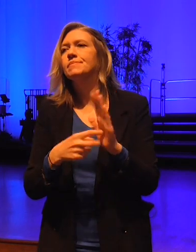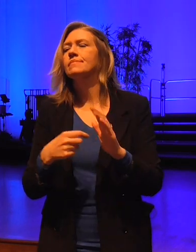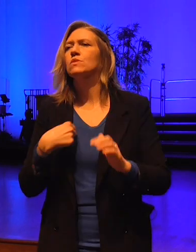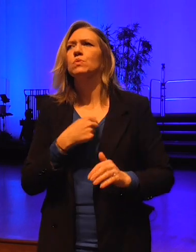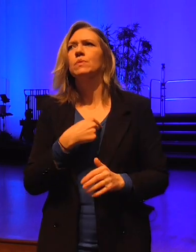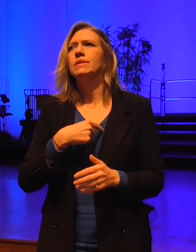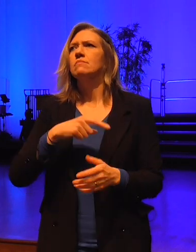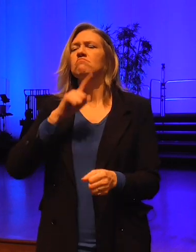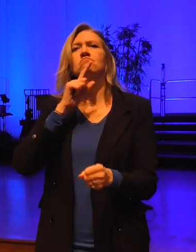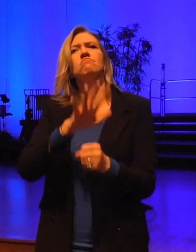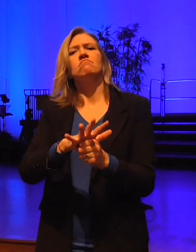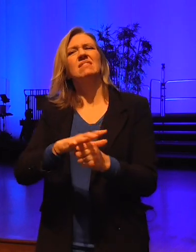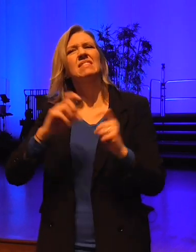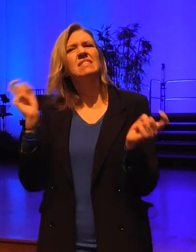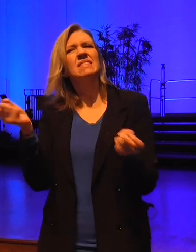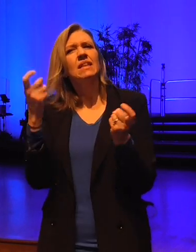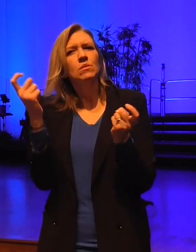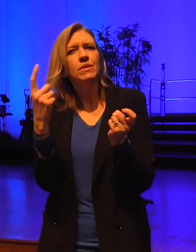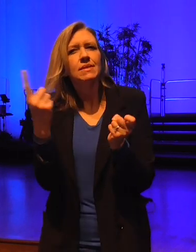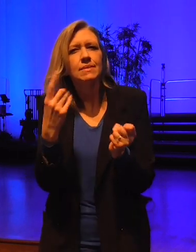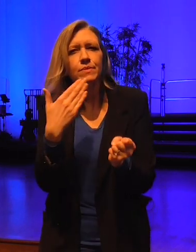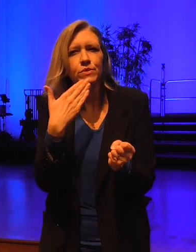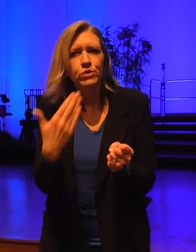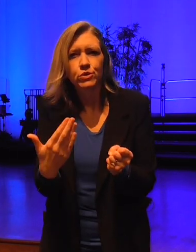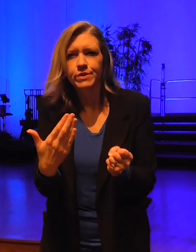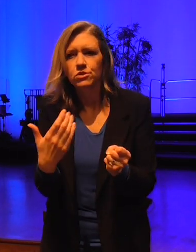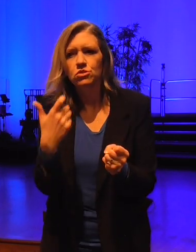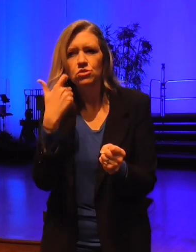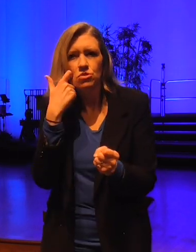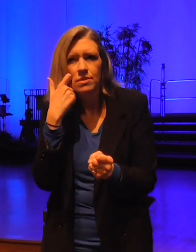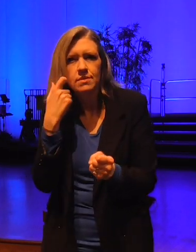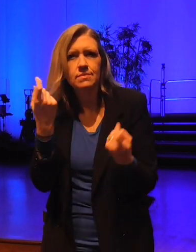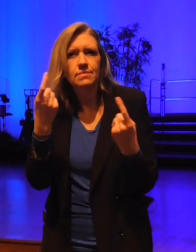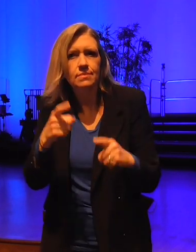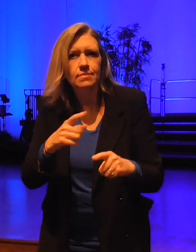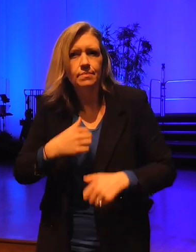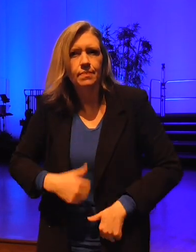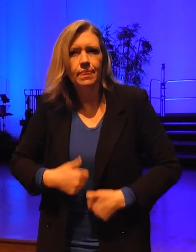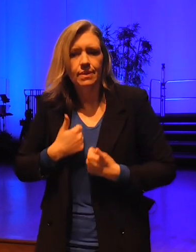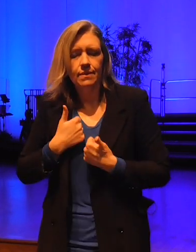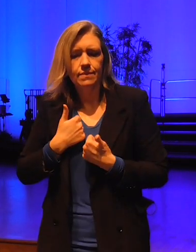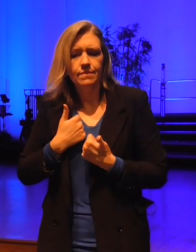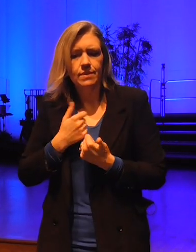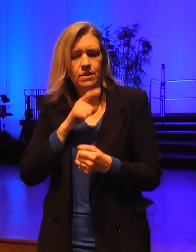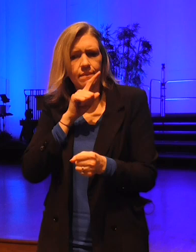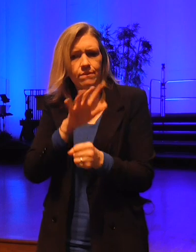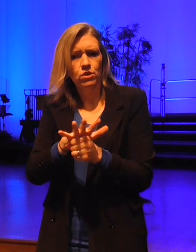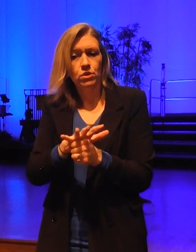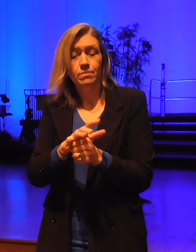good that has Ju Just take taken place in our lives and to affirm that something better than